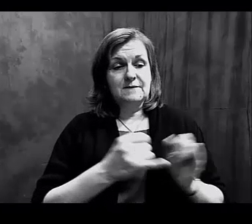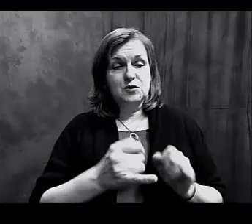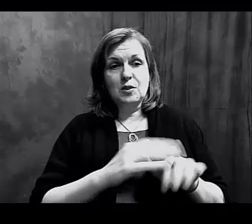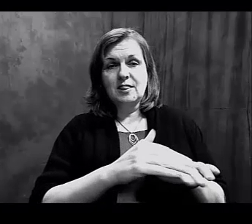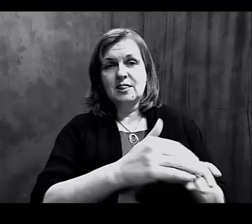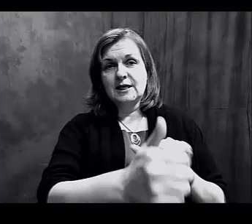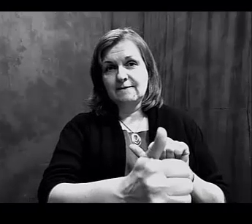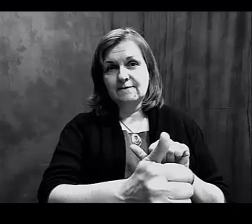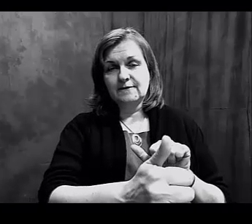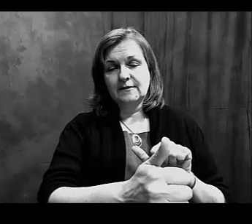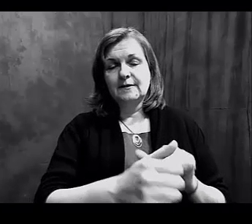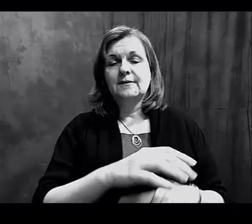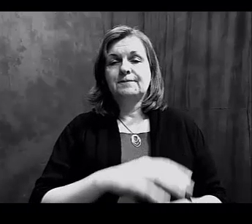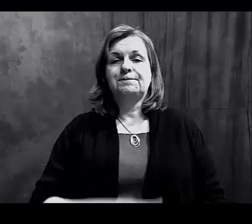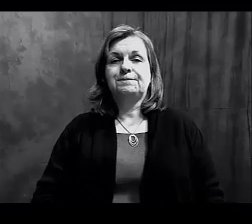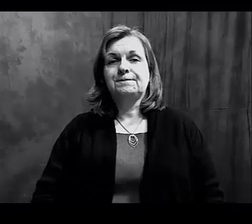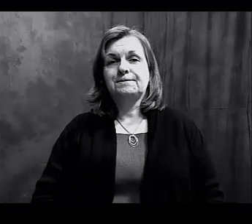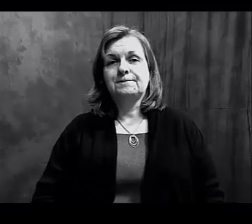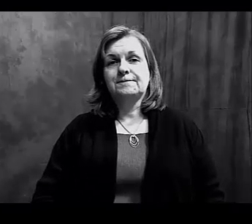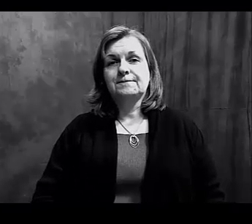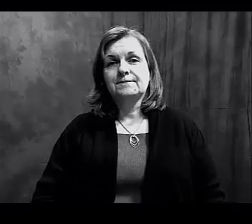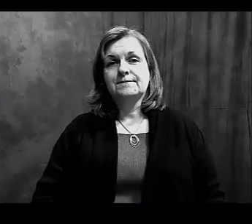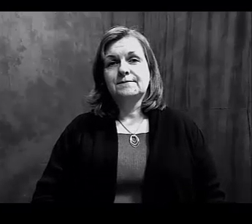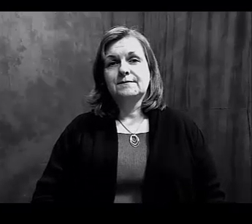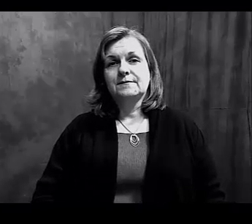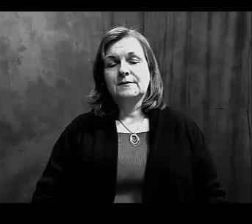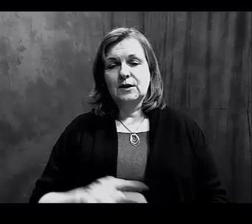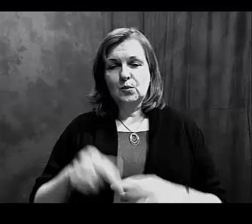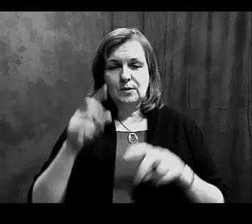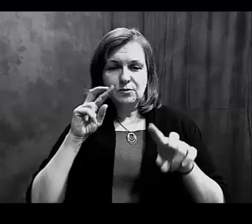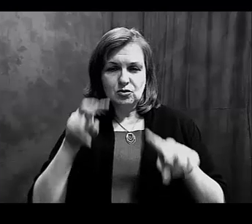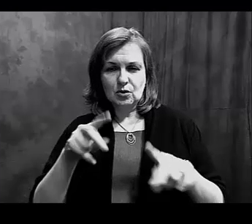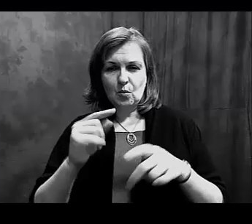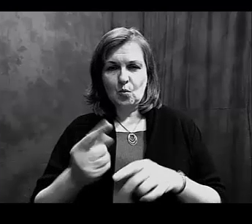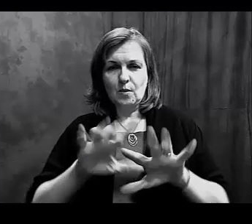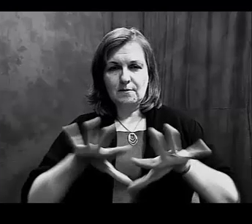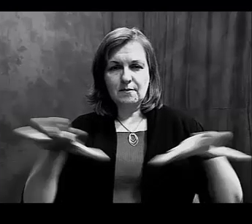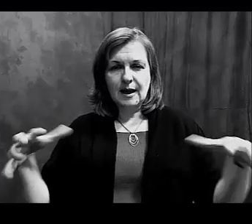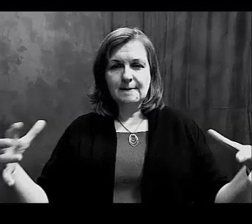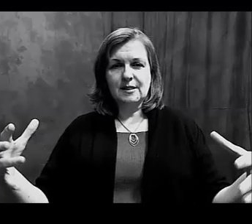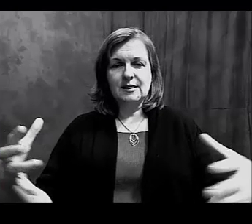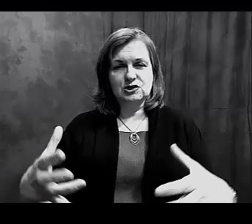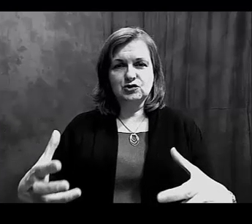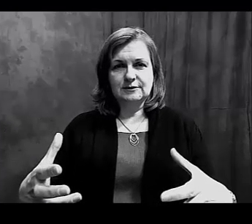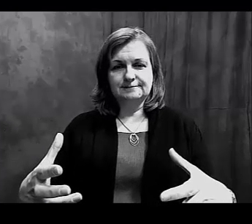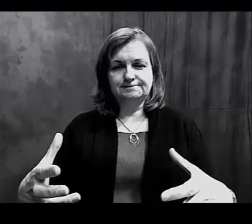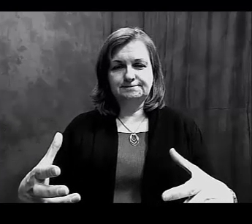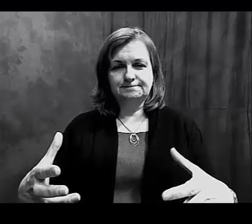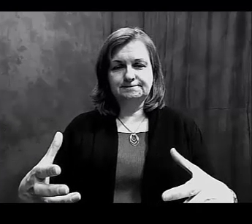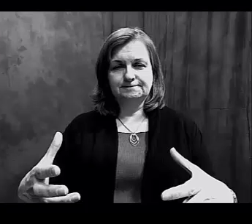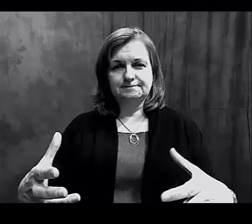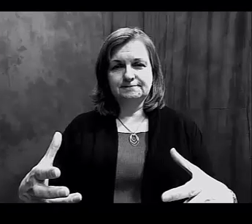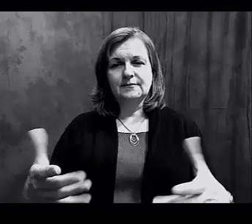individuals leaving an area so we focus on an entire population